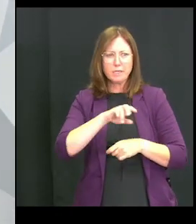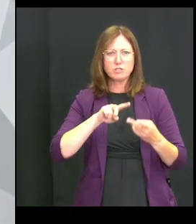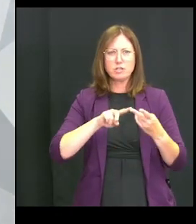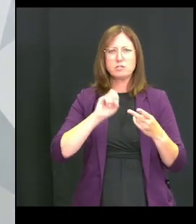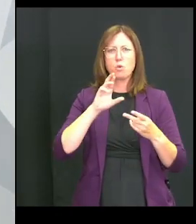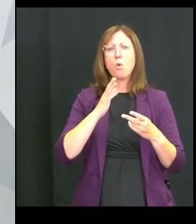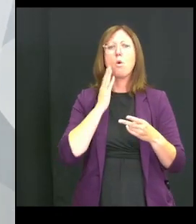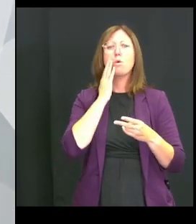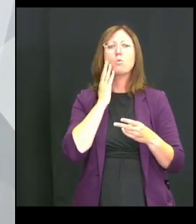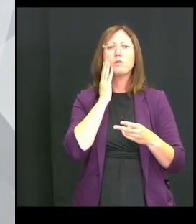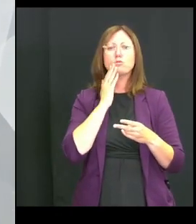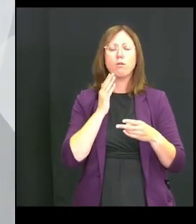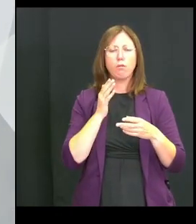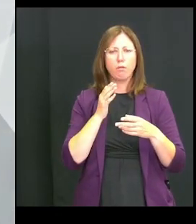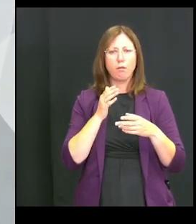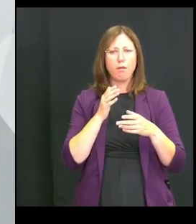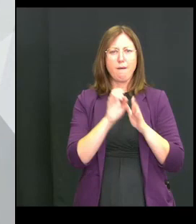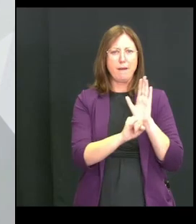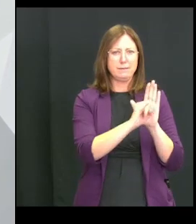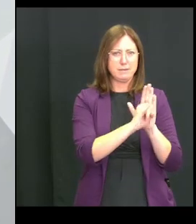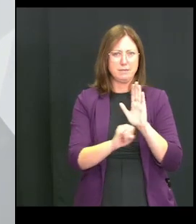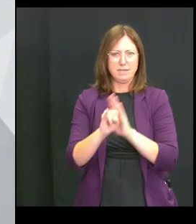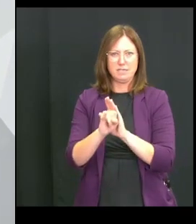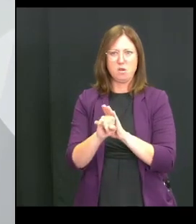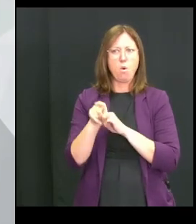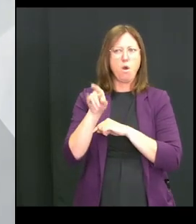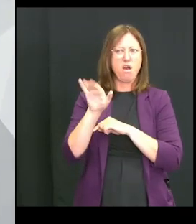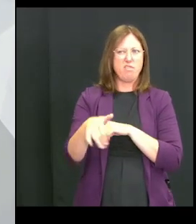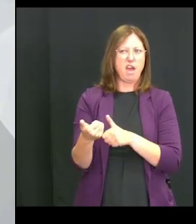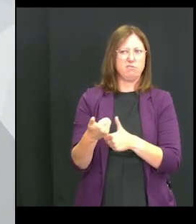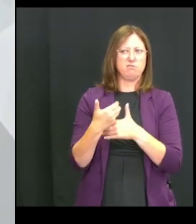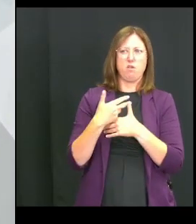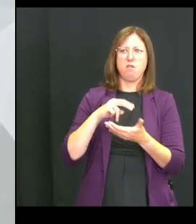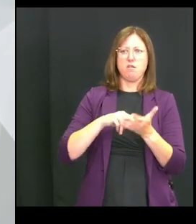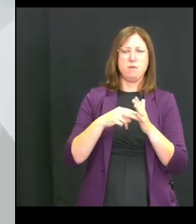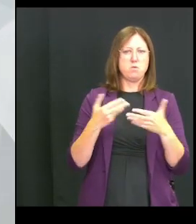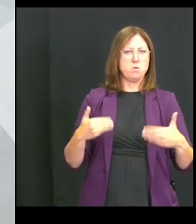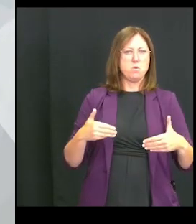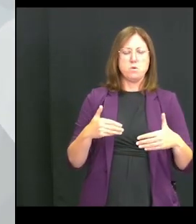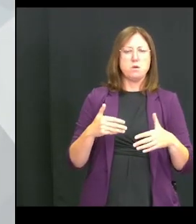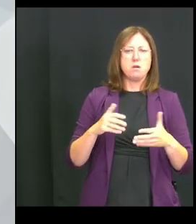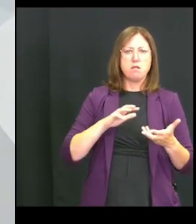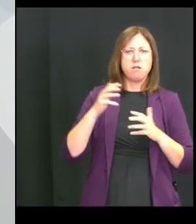that it inhibits their ability to be able to reach out to broader groups in society.